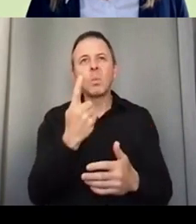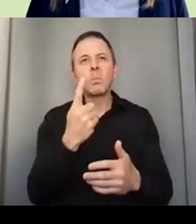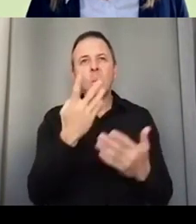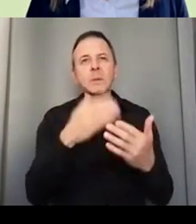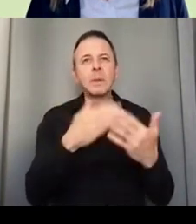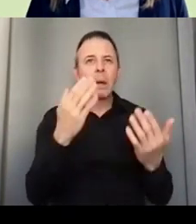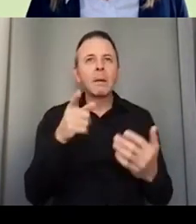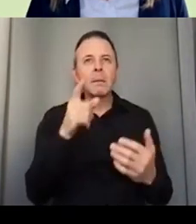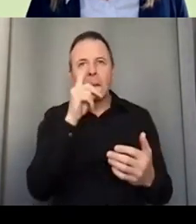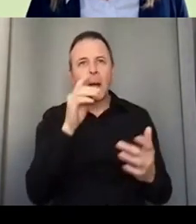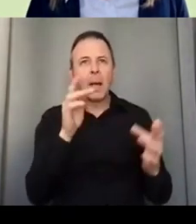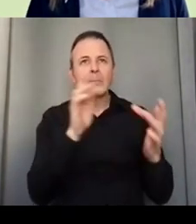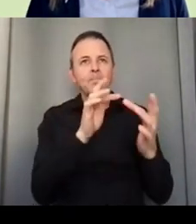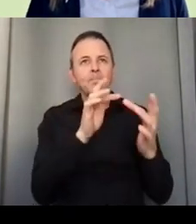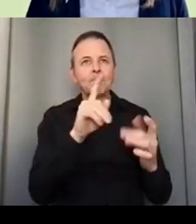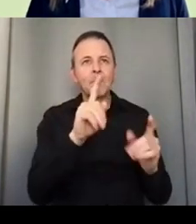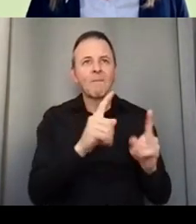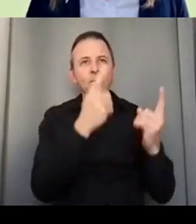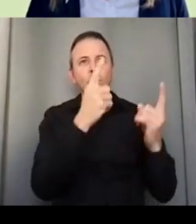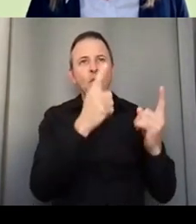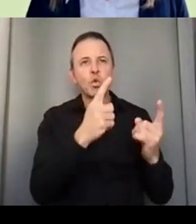the First Responders they can request this for